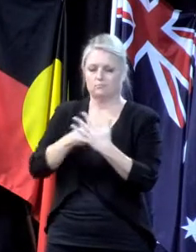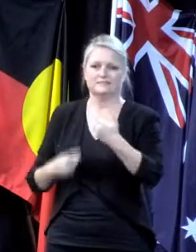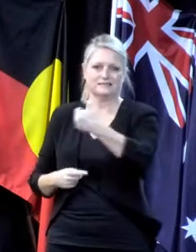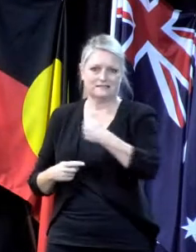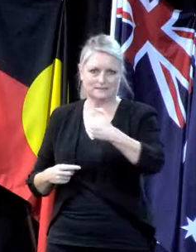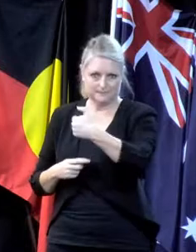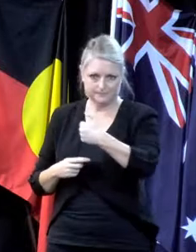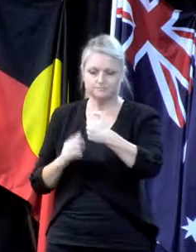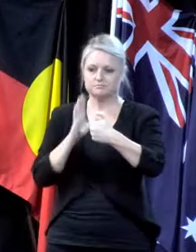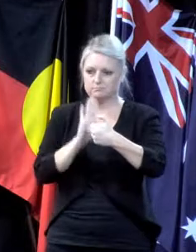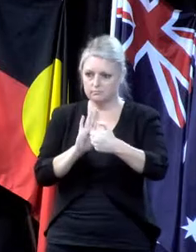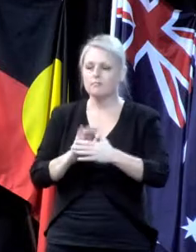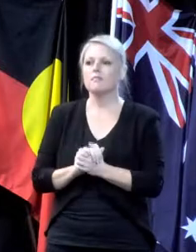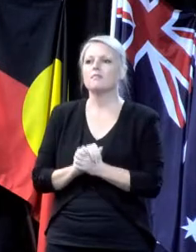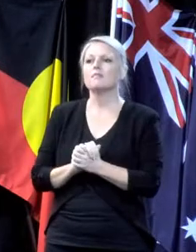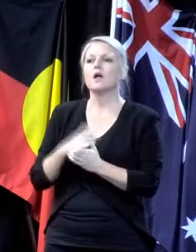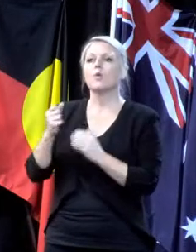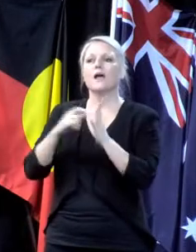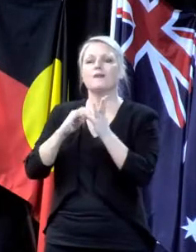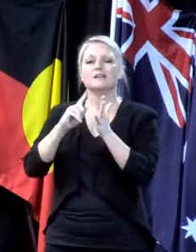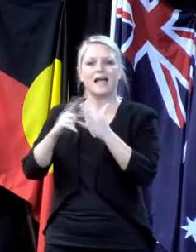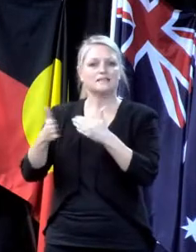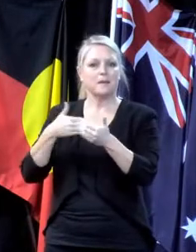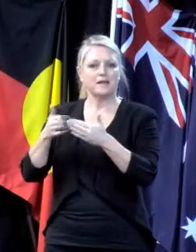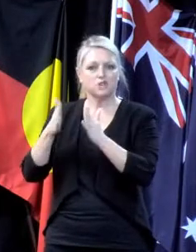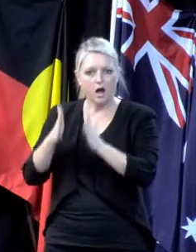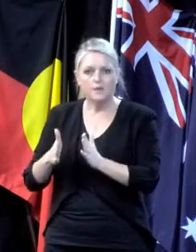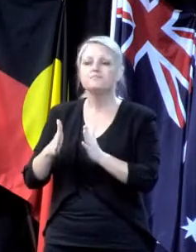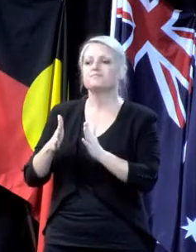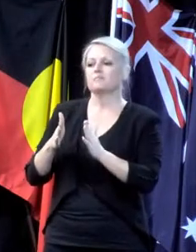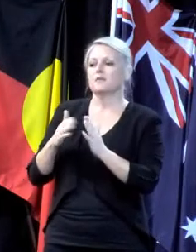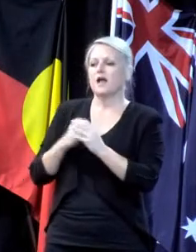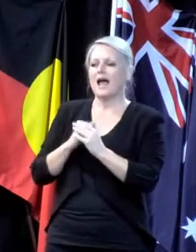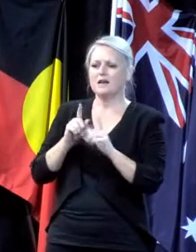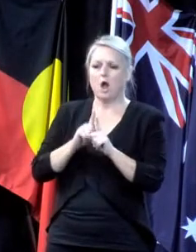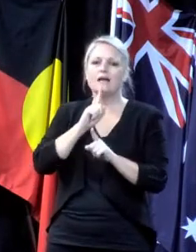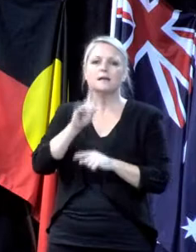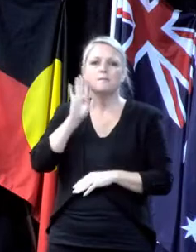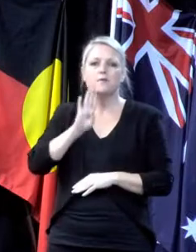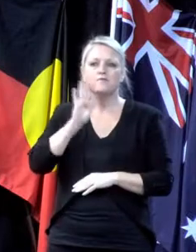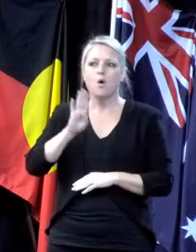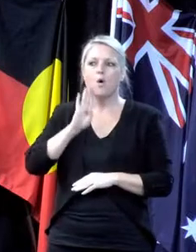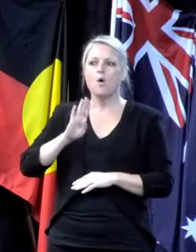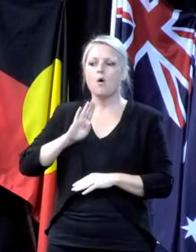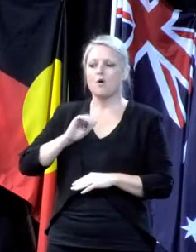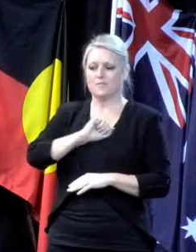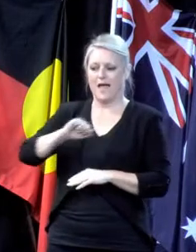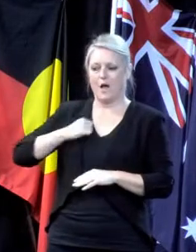We then have case managers at a case manage particular level. And, as I said earlier, we are an ARTIE school.